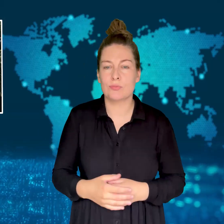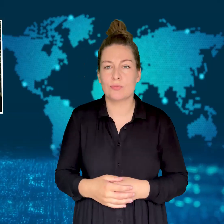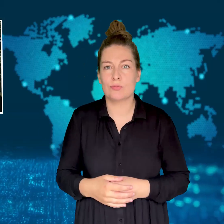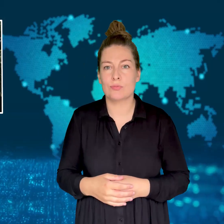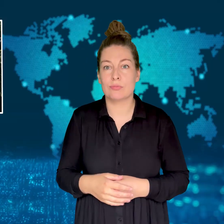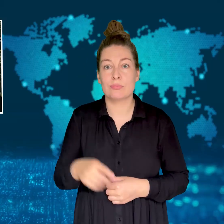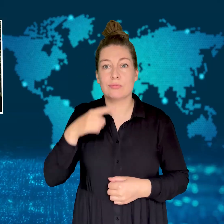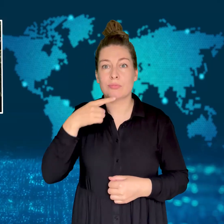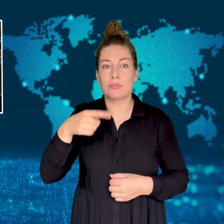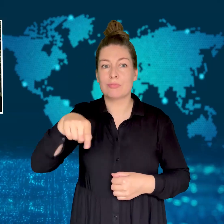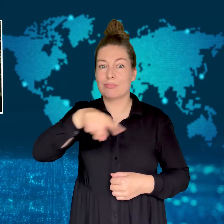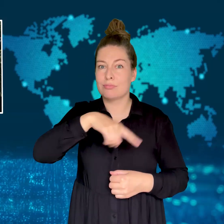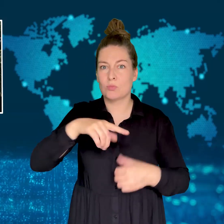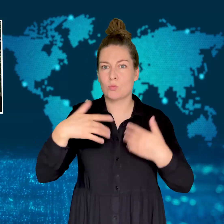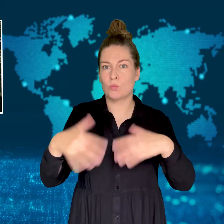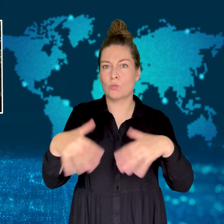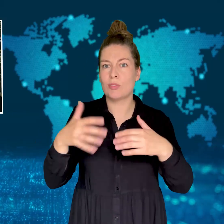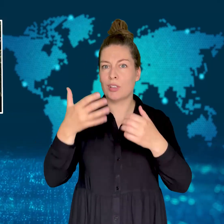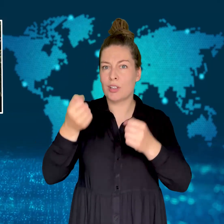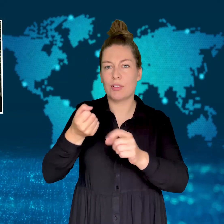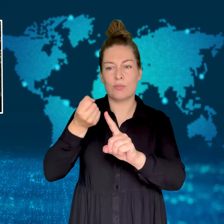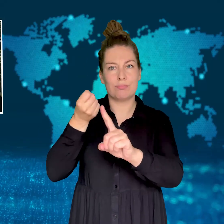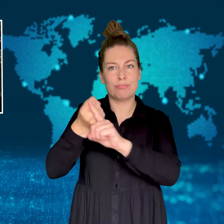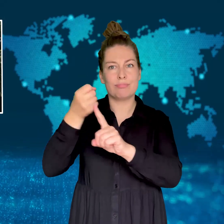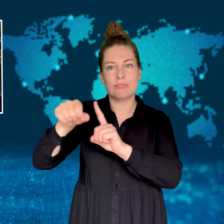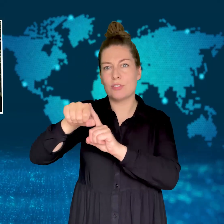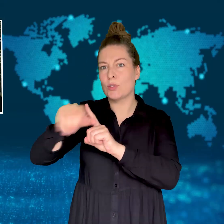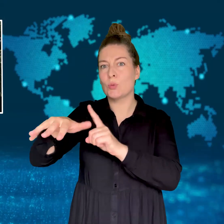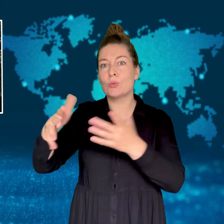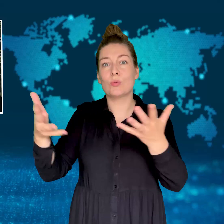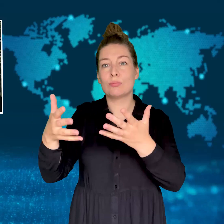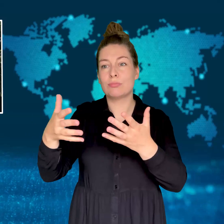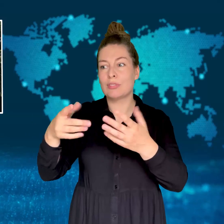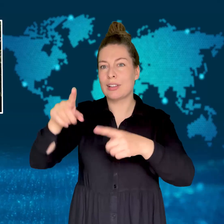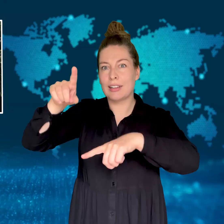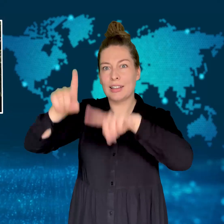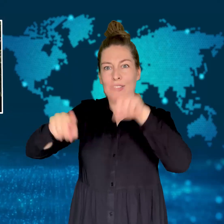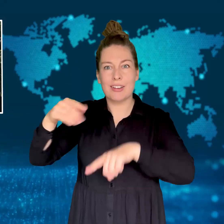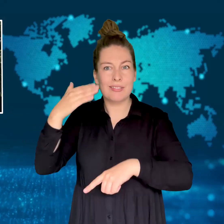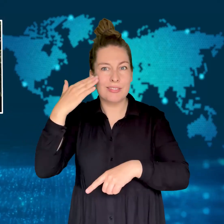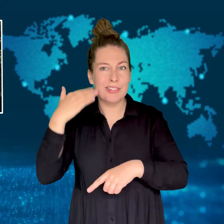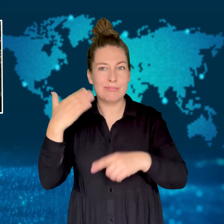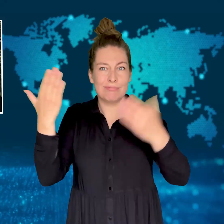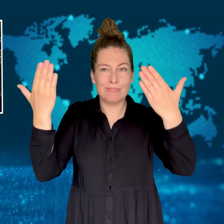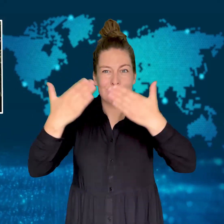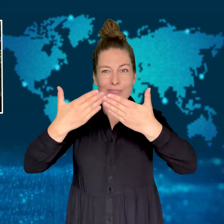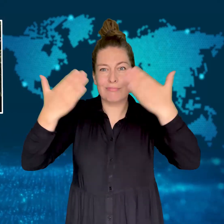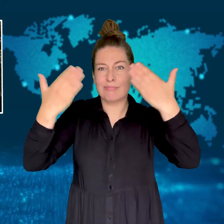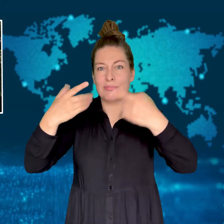Notably, Harvard has an undergraduate body that is around 41% white.